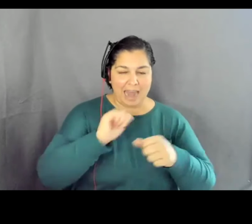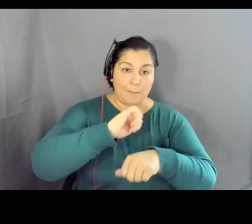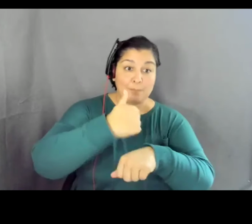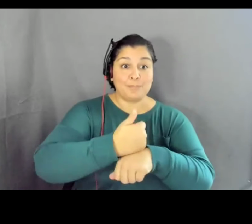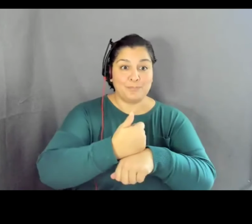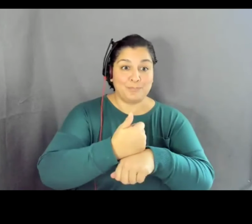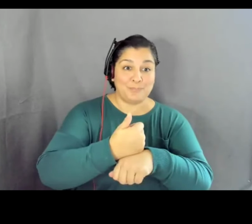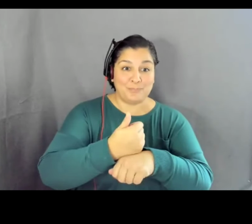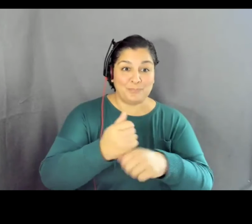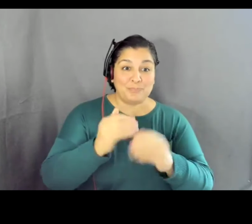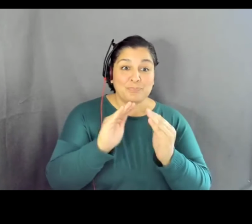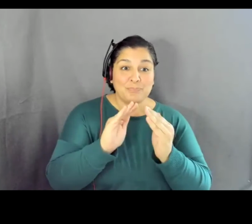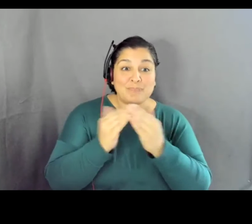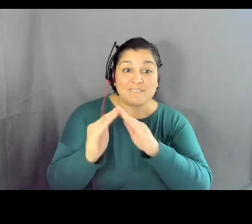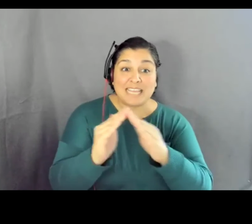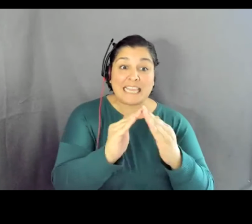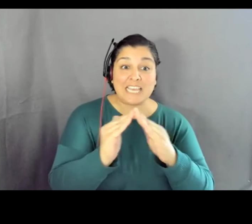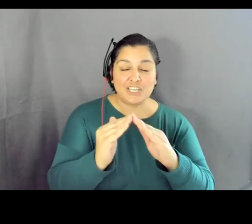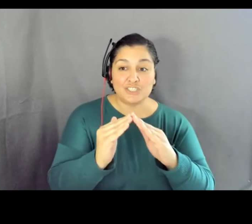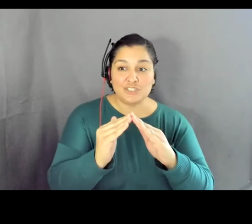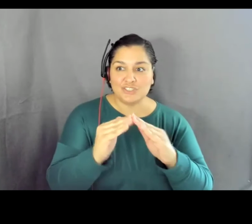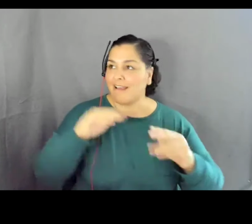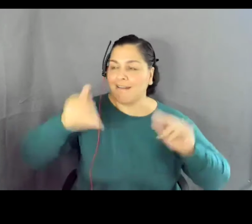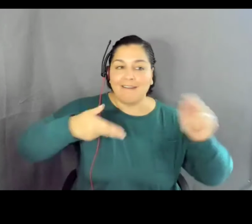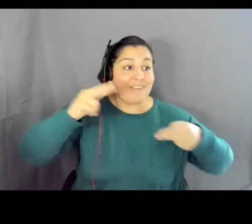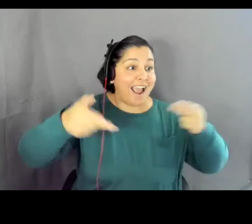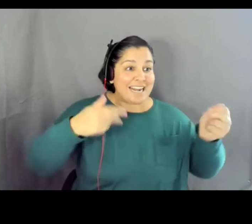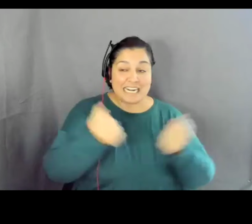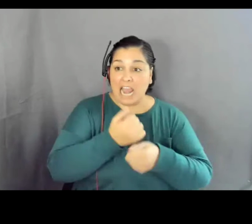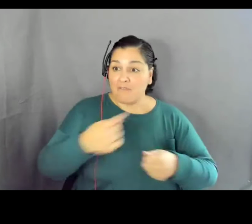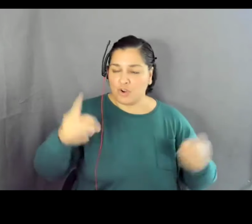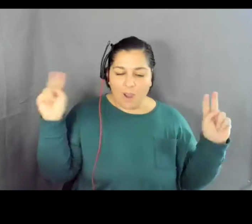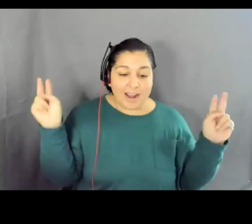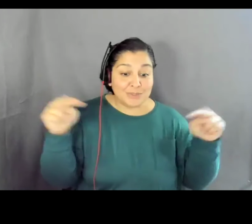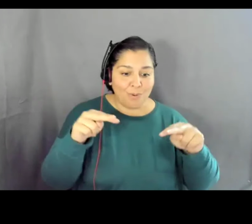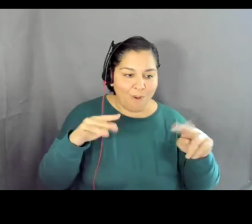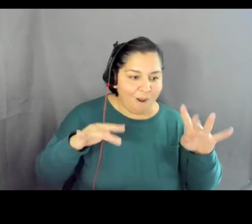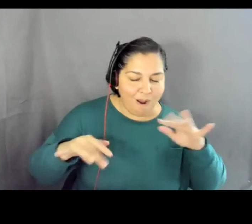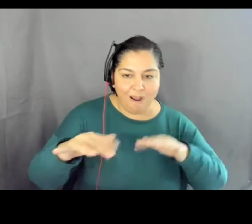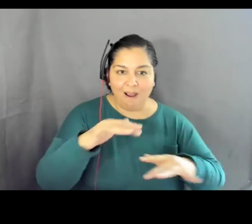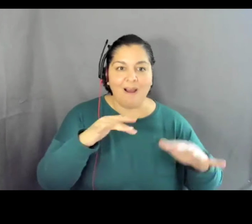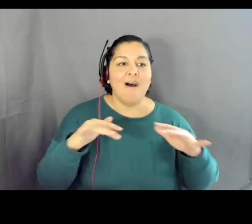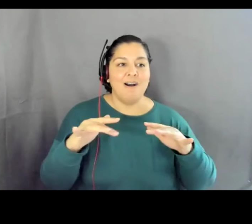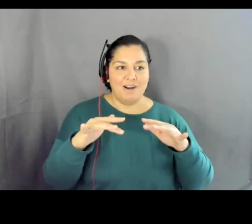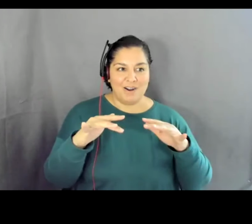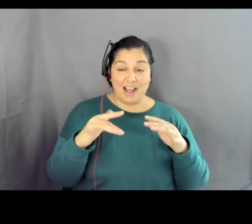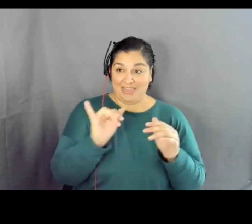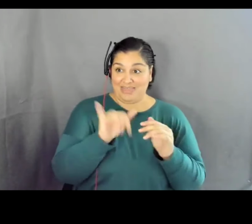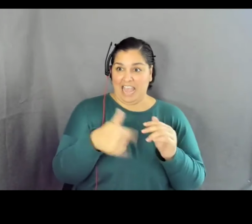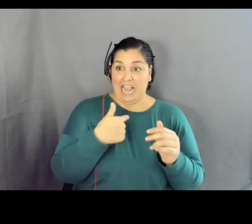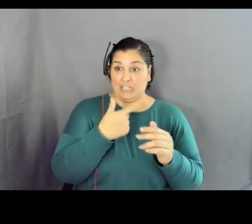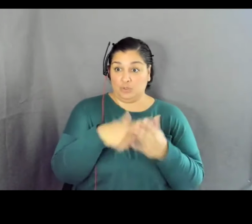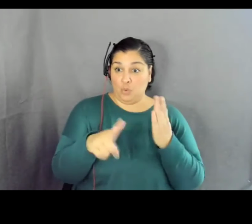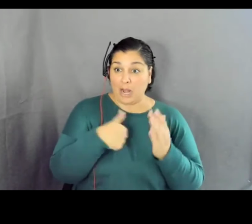and the city and the developers out to to experience this and give a what do you, this is what we've heard. What do you like? What do you not like?